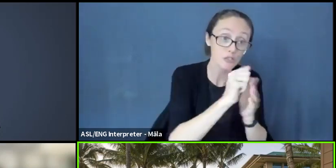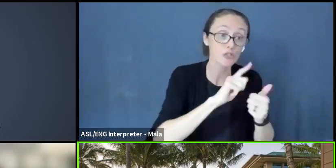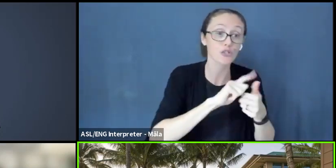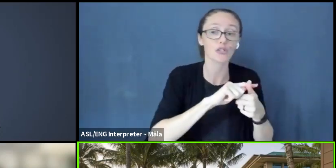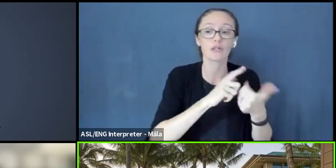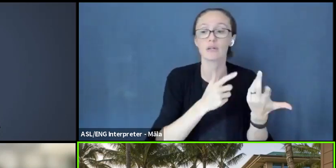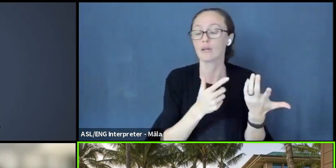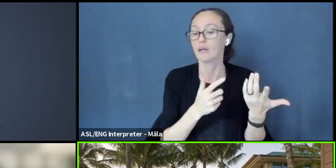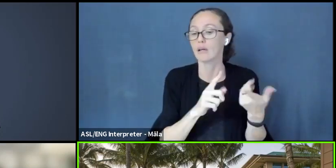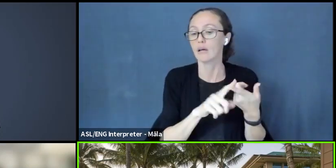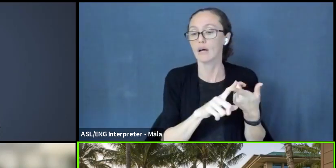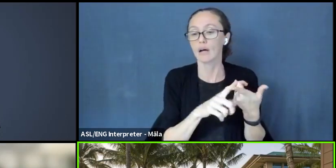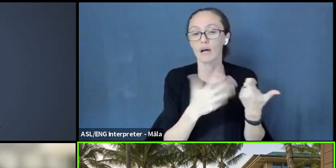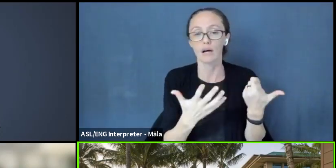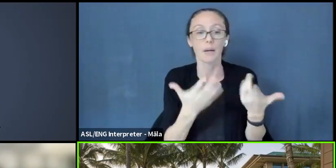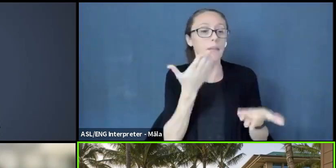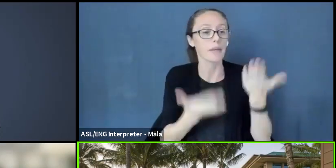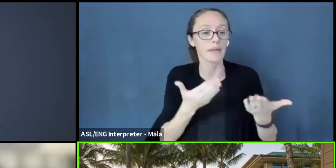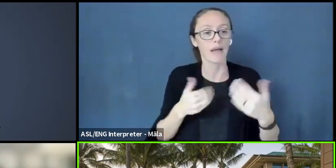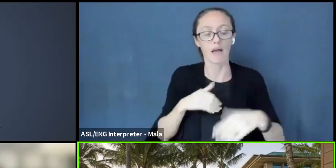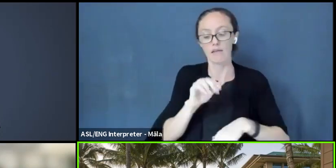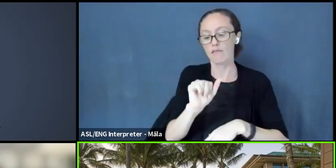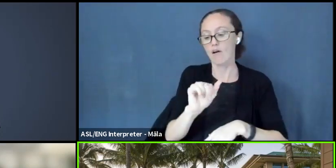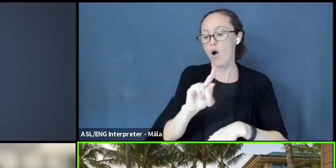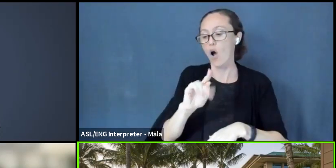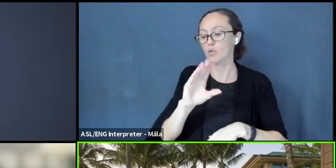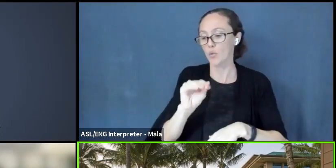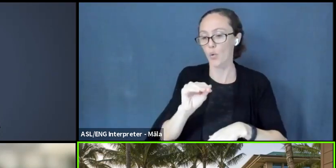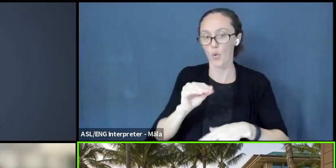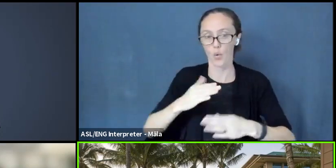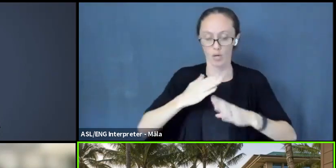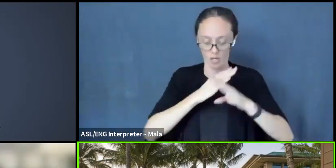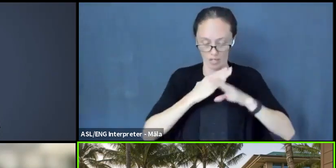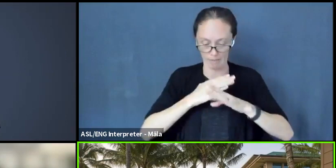With autoimmune conditions and taking certain medications.